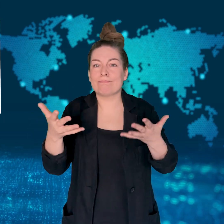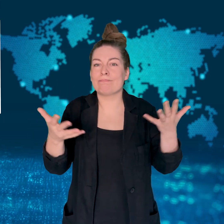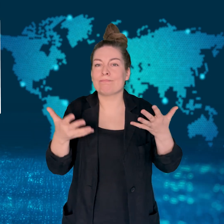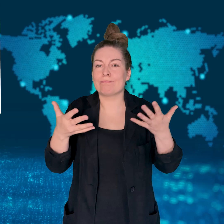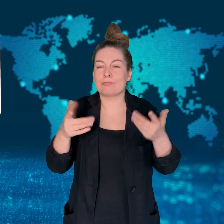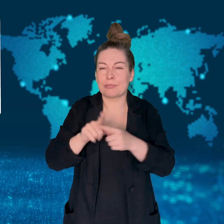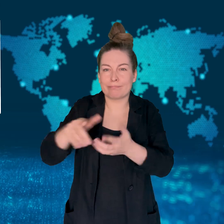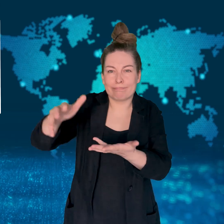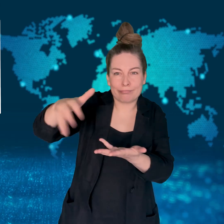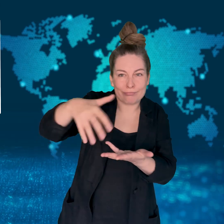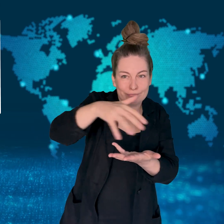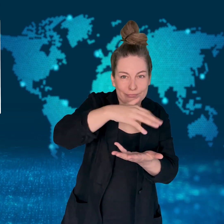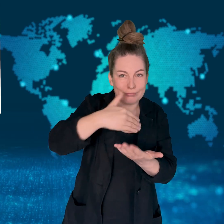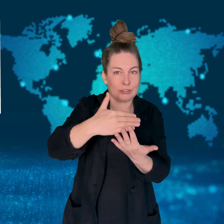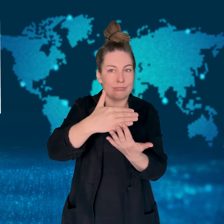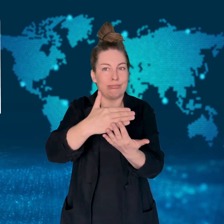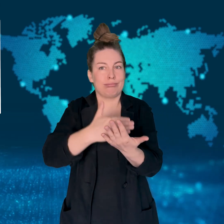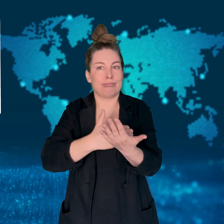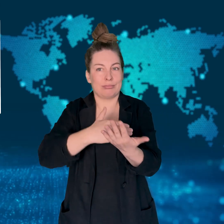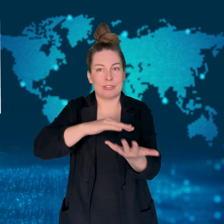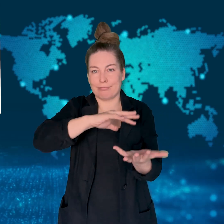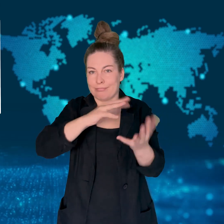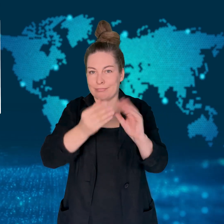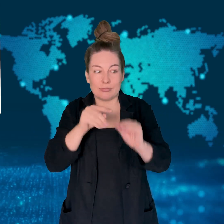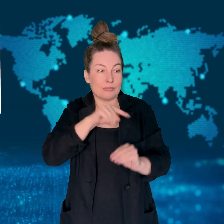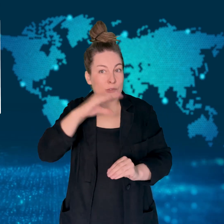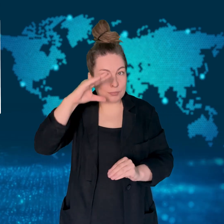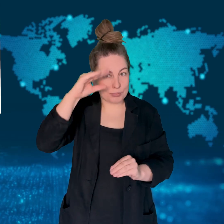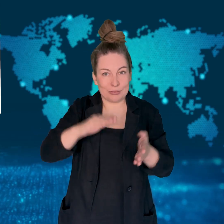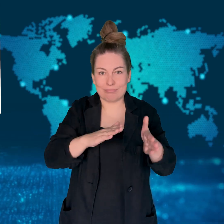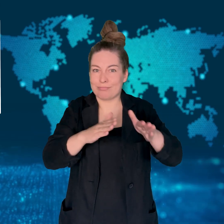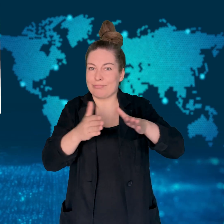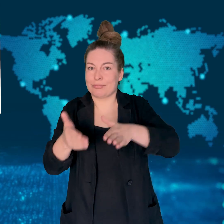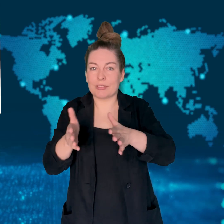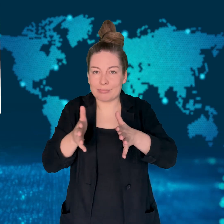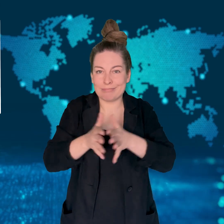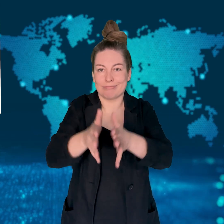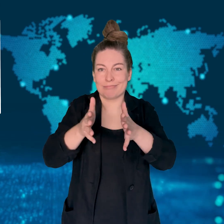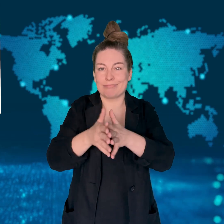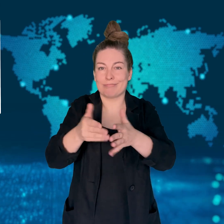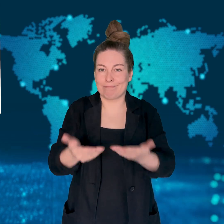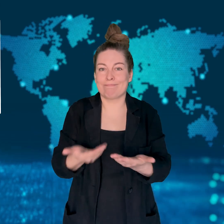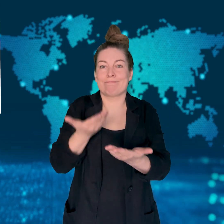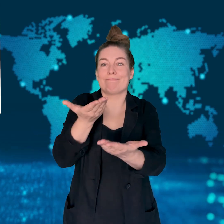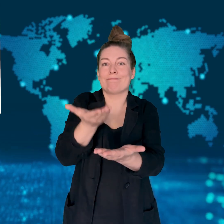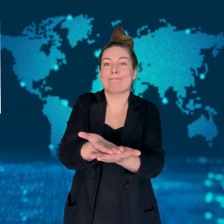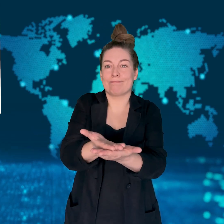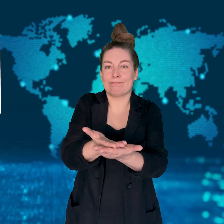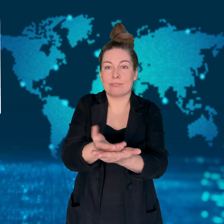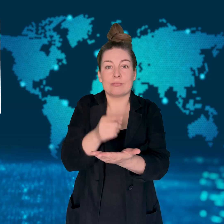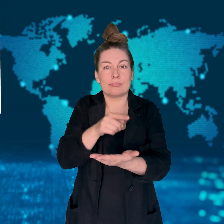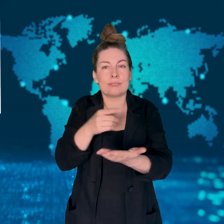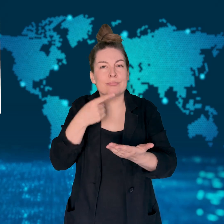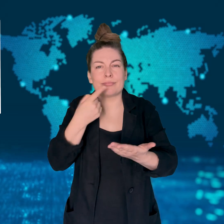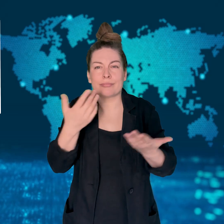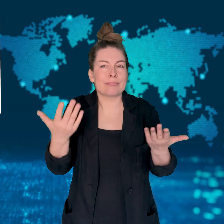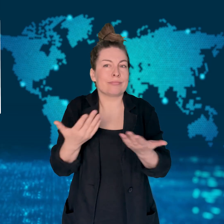the investigation into the boy's death.